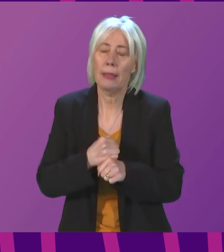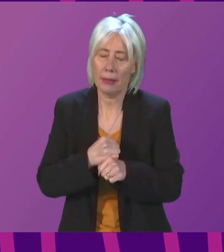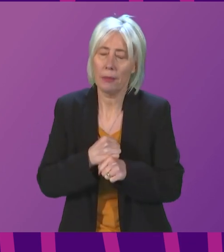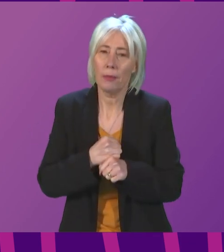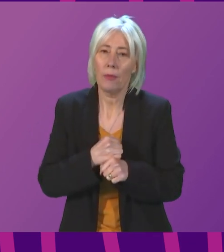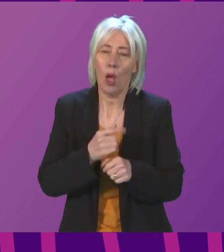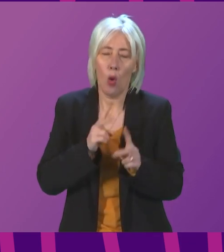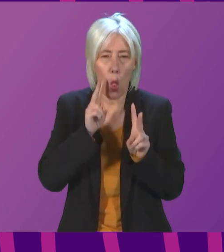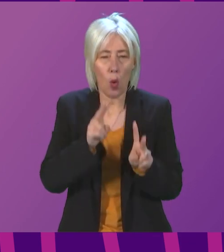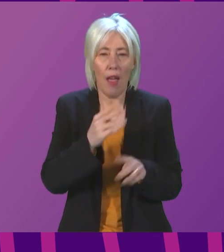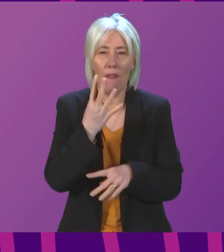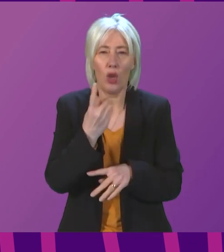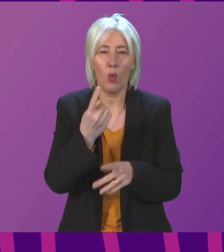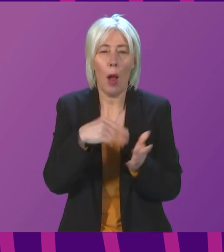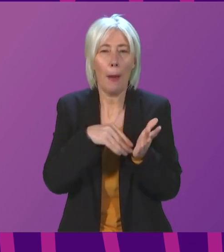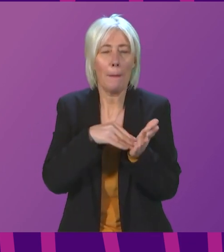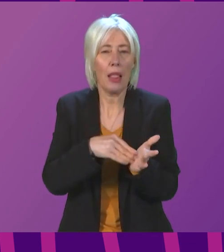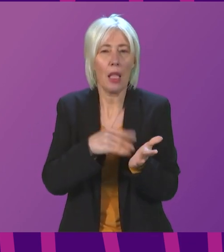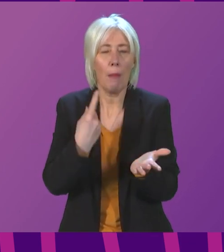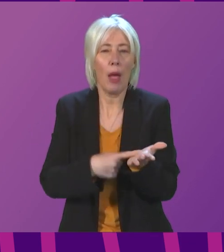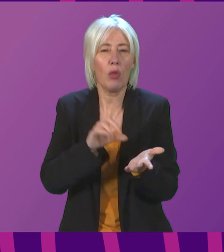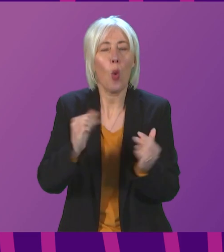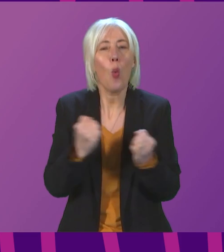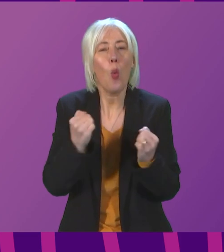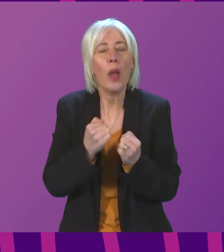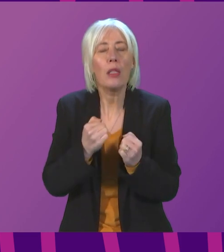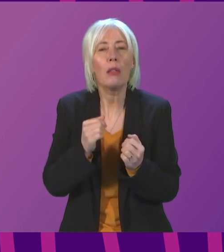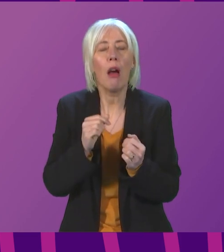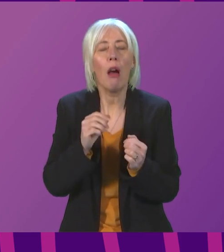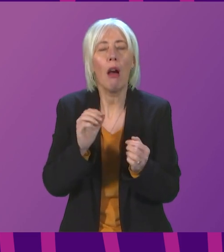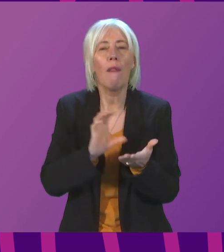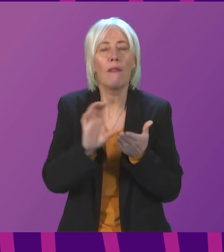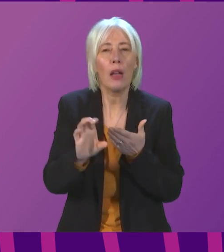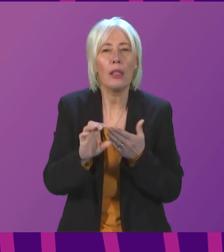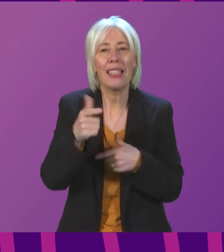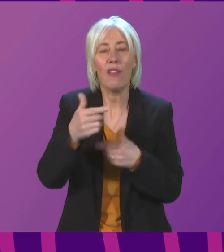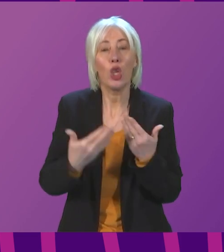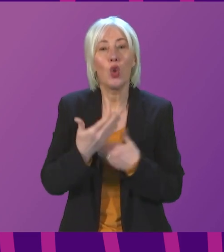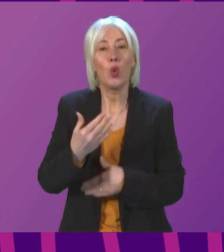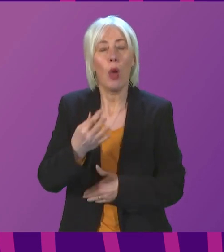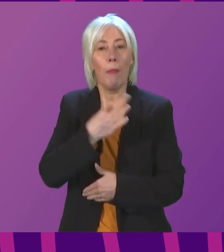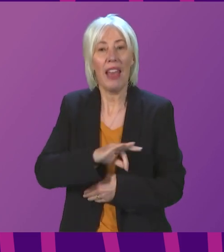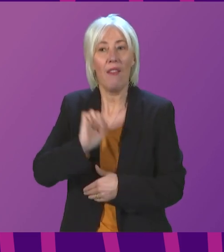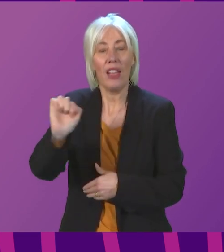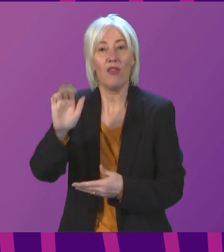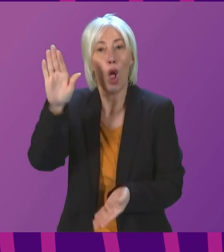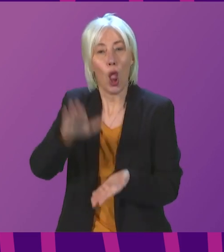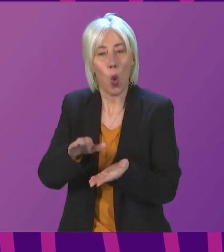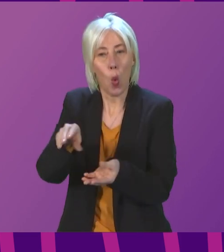our £41 million winter support fund and seven new benefits aimed at low-income households. Shortly, we will double the Scottish child payment.